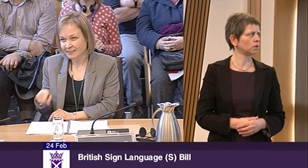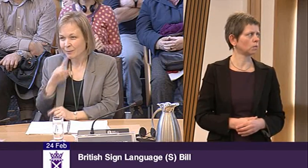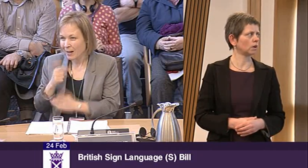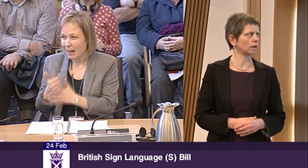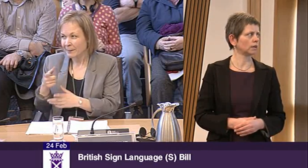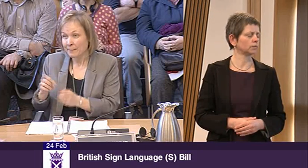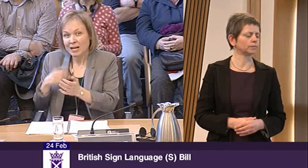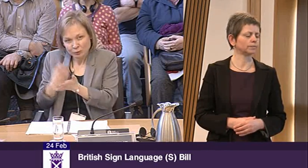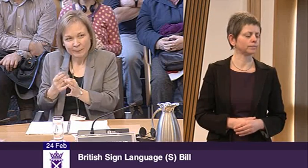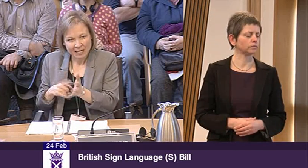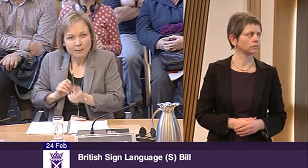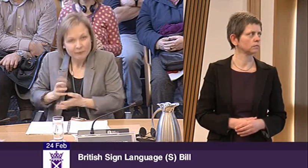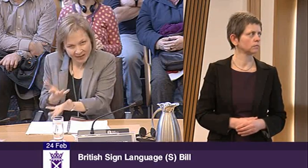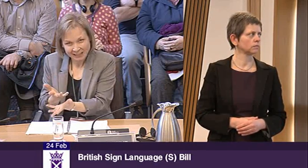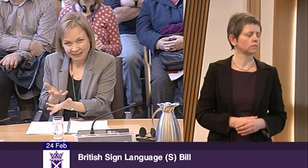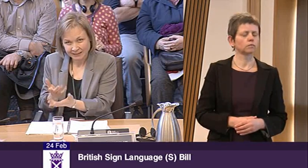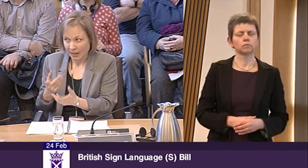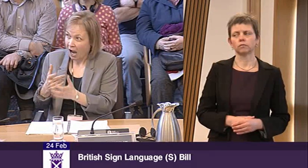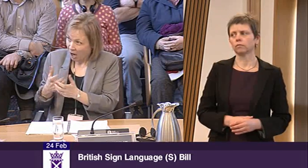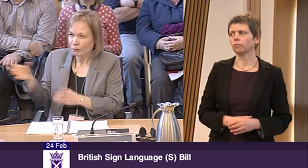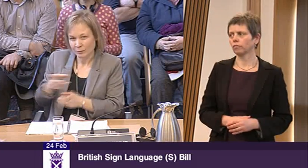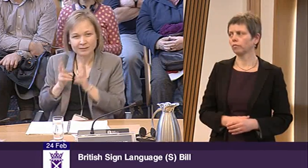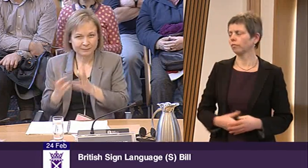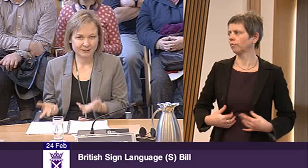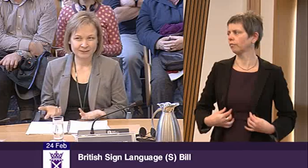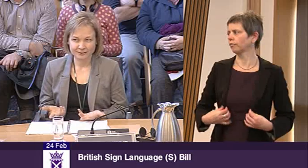I feel that a BSL act would stop that and ensure that BSL is provided for people who